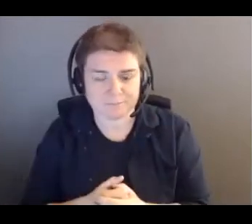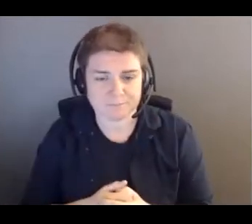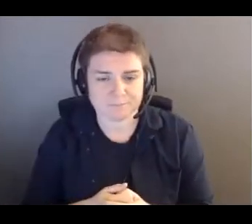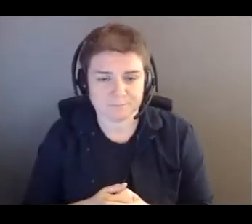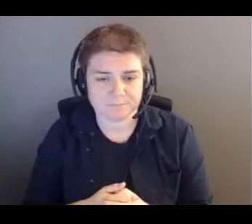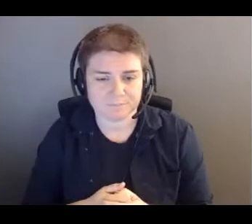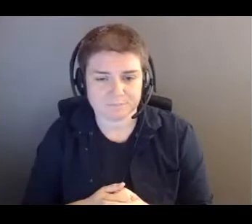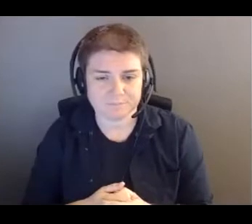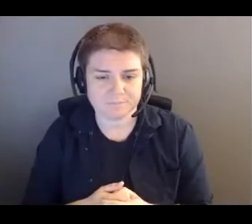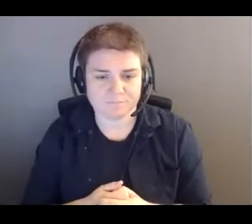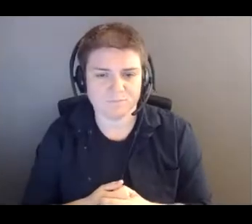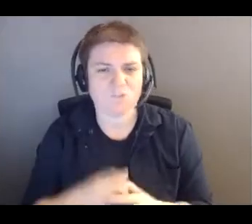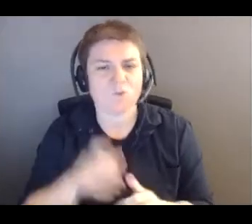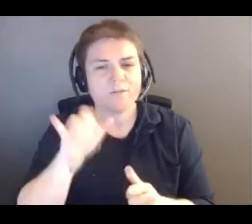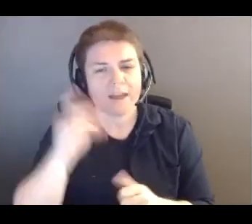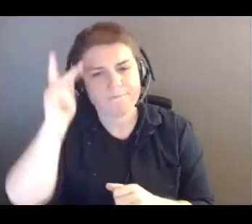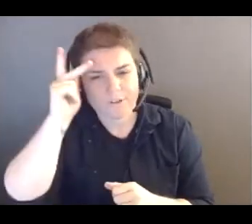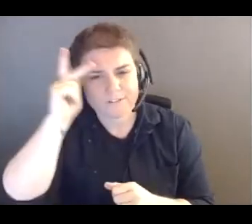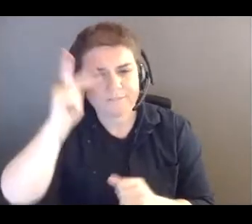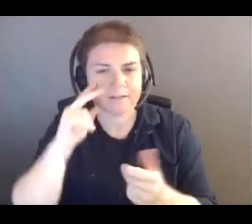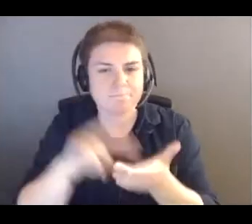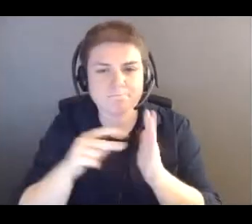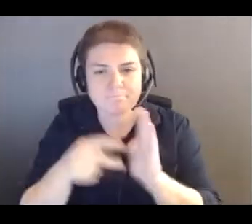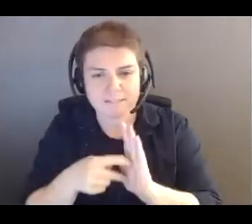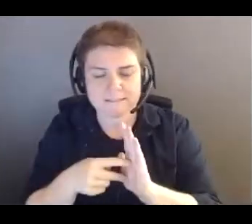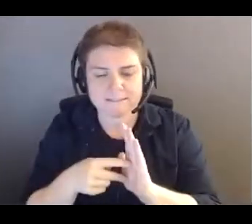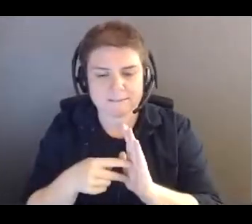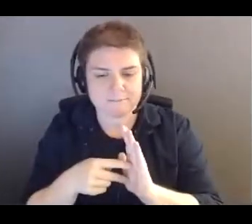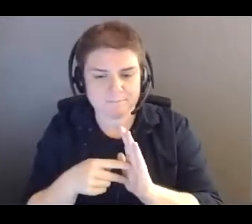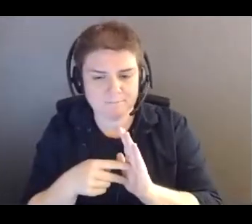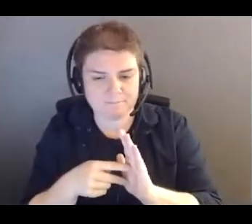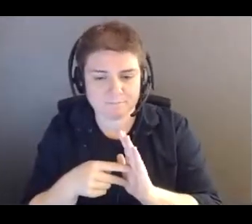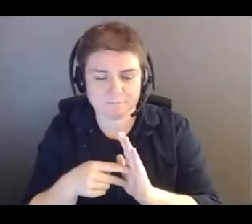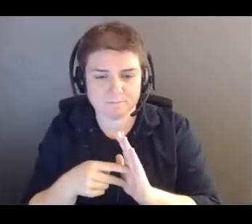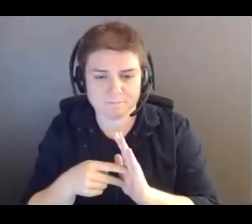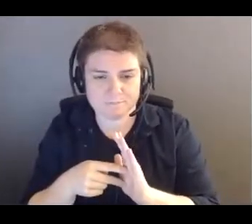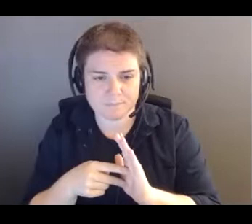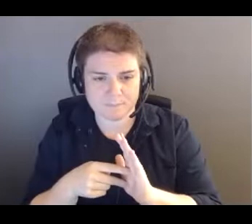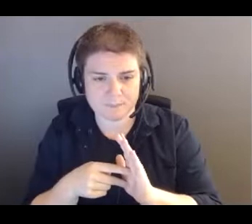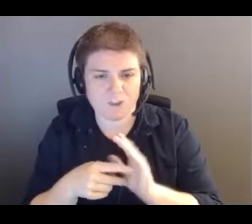one size fits one means that what you tell us about your organization's unique context